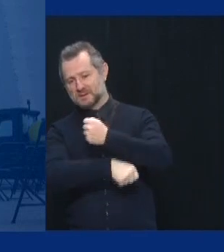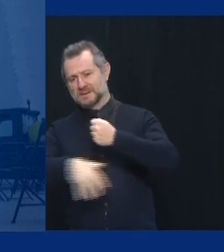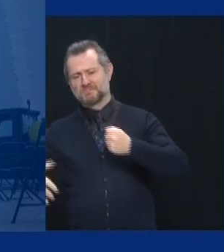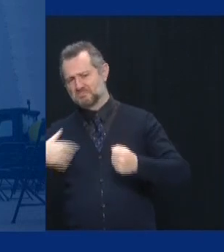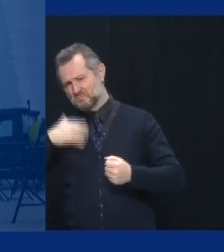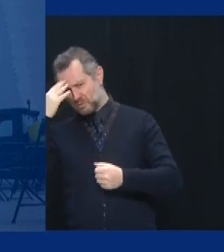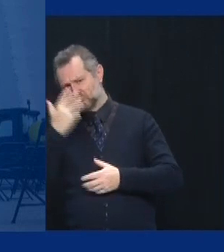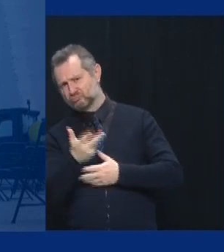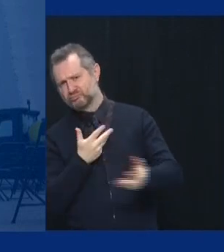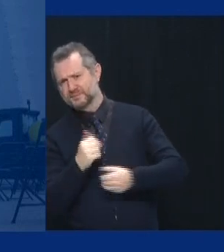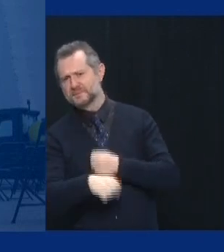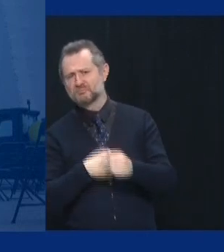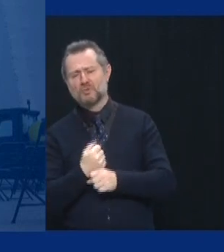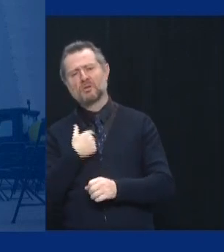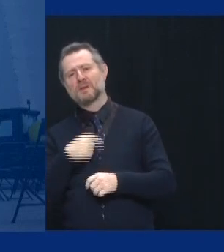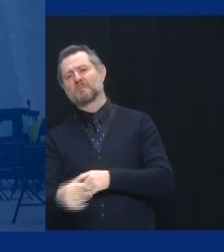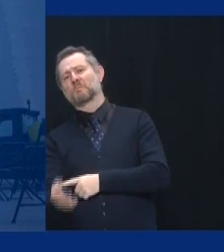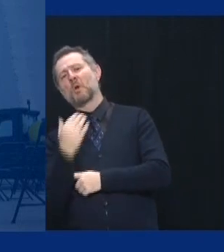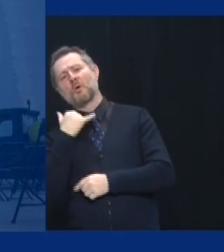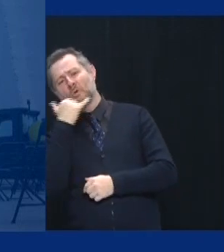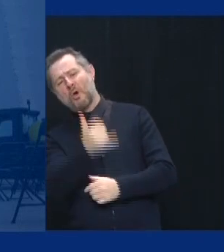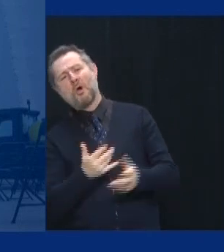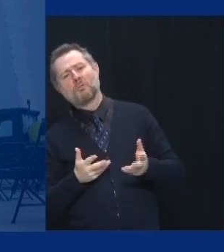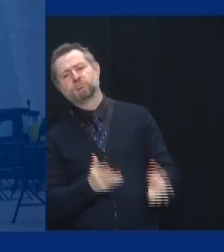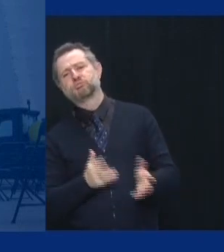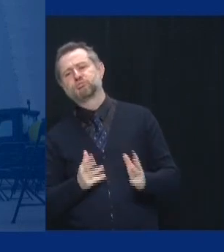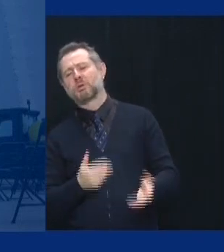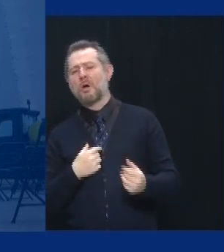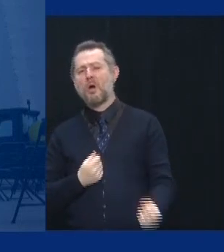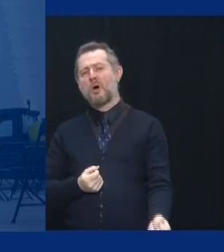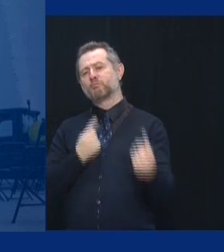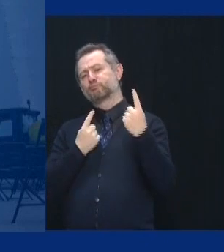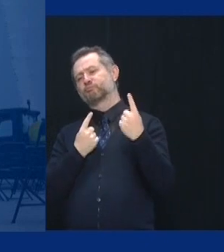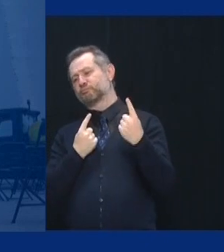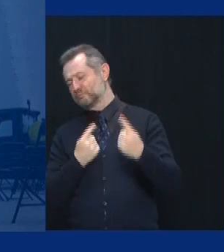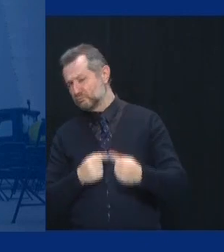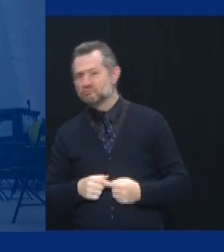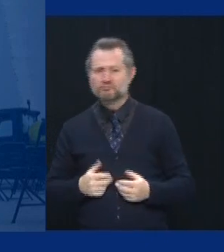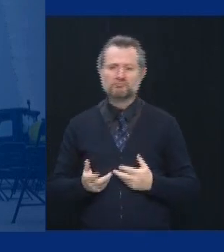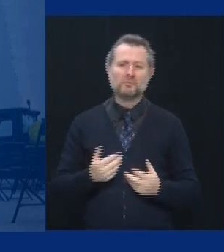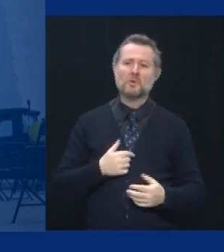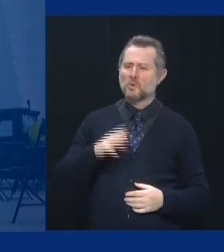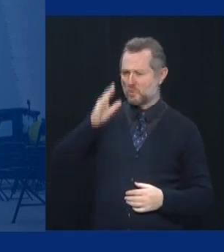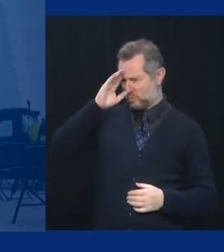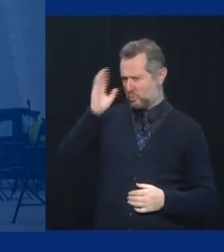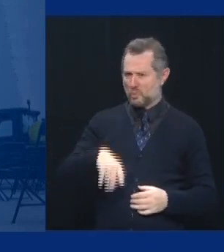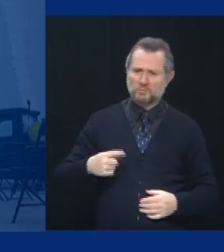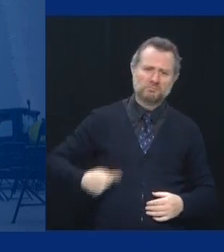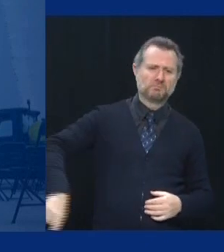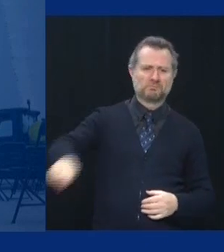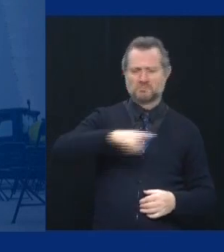DAY. AND MANY MEMBERS OF HIS WHOM I'VE WORKED WITH FOR MANY, MANY YEARS.